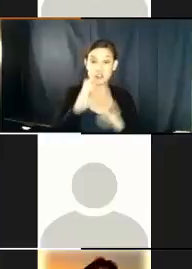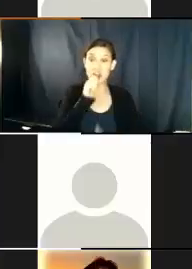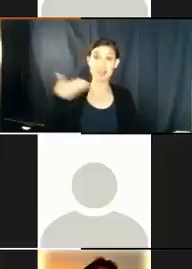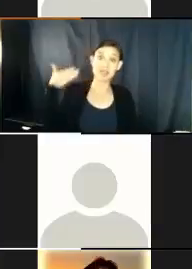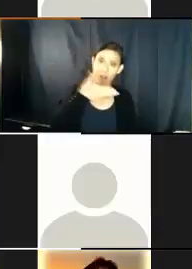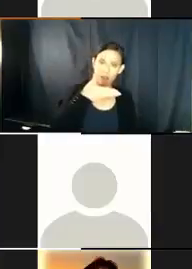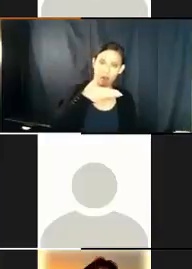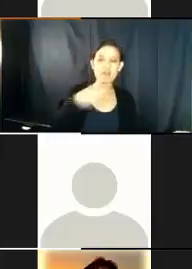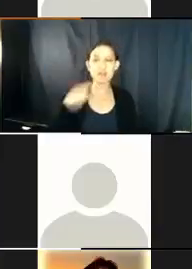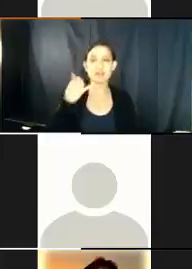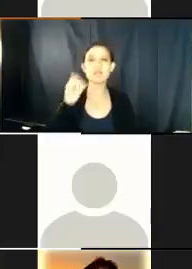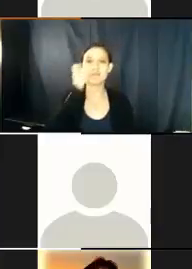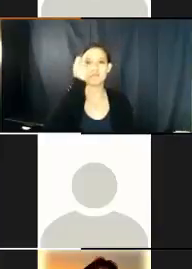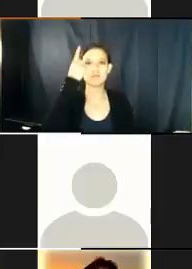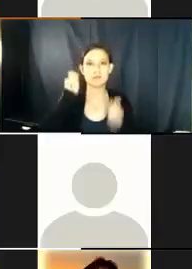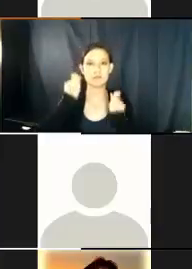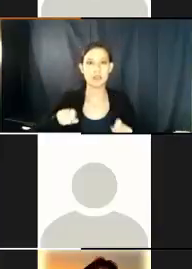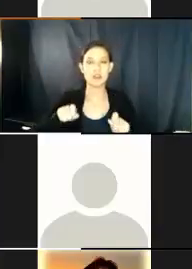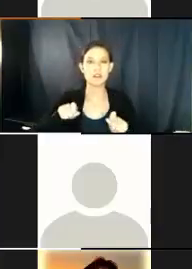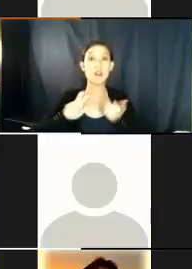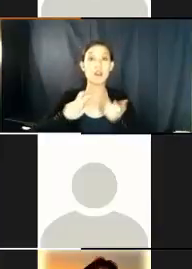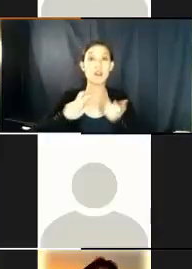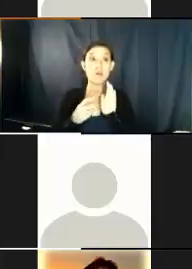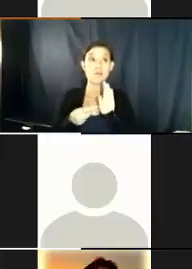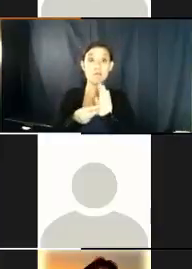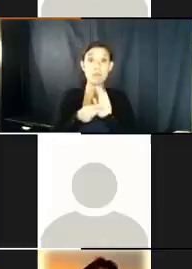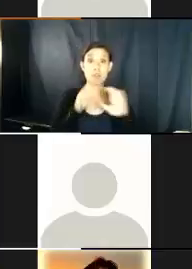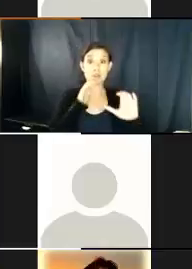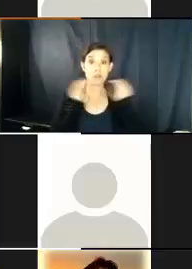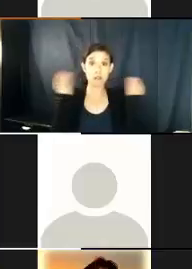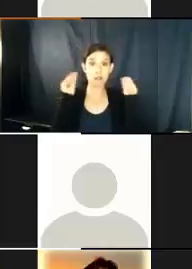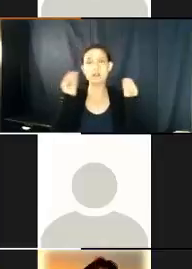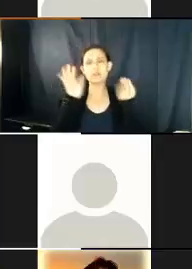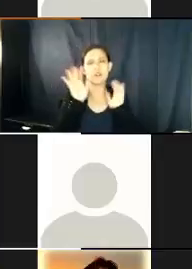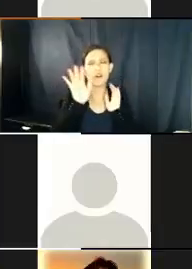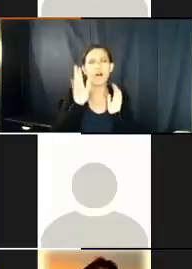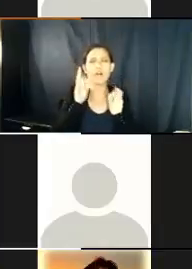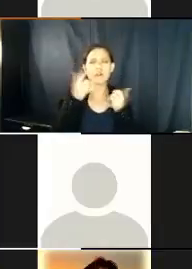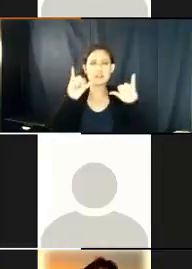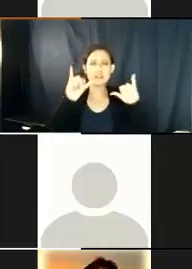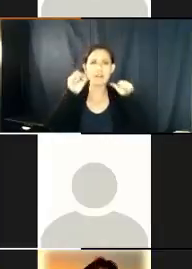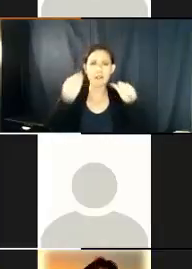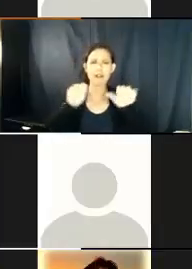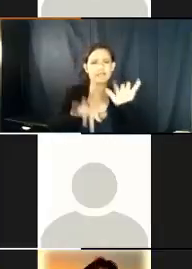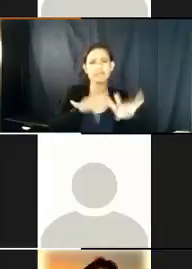Now that doesn't mean that they don't have any communication with the teacher. We have messaging systems and ways for them to get a hold of a teacher and to get more